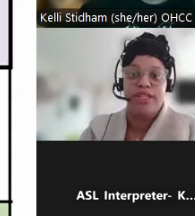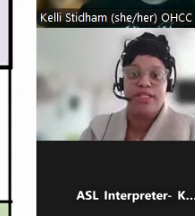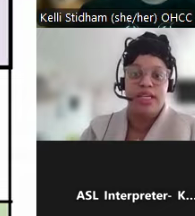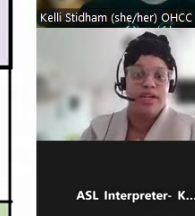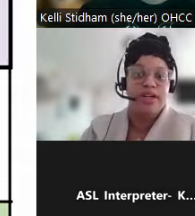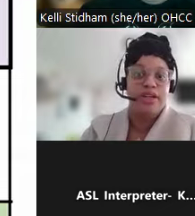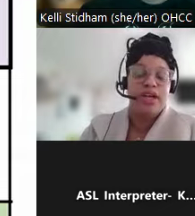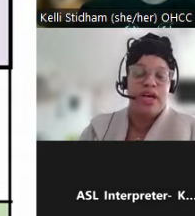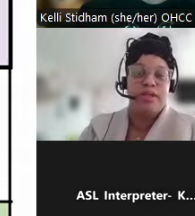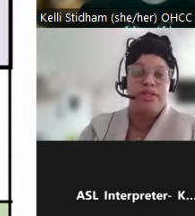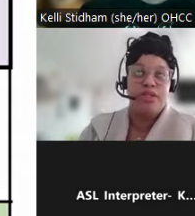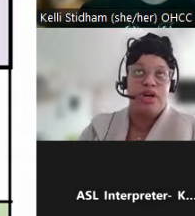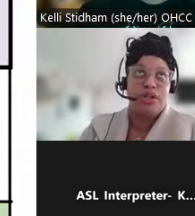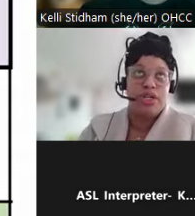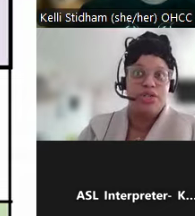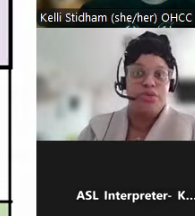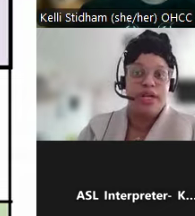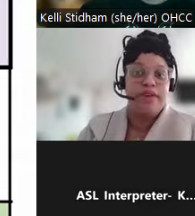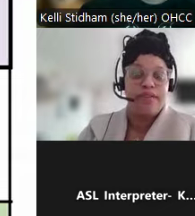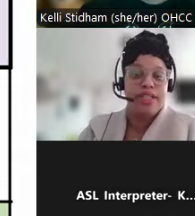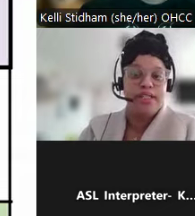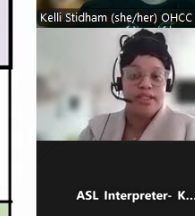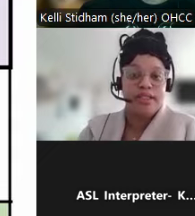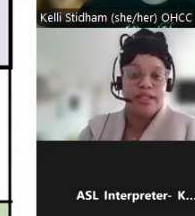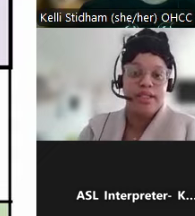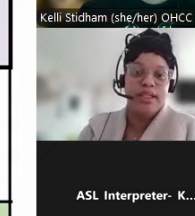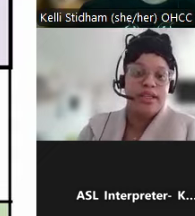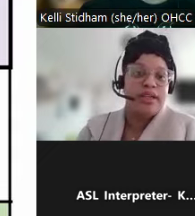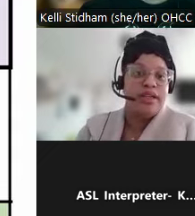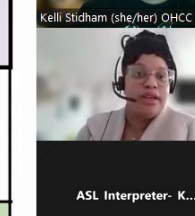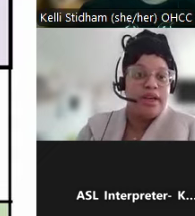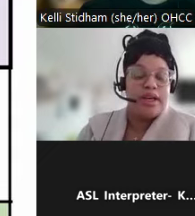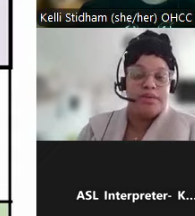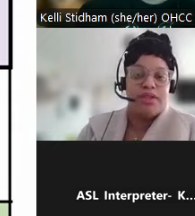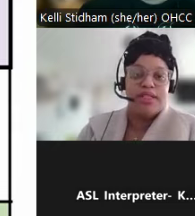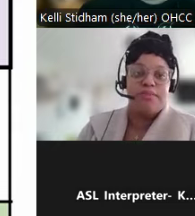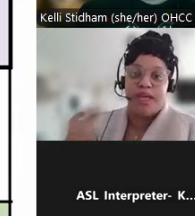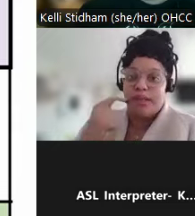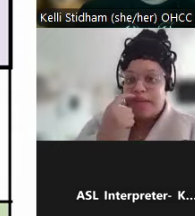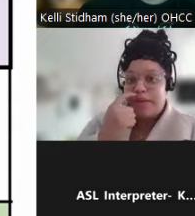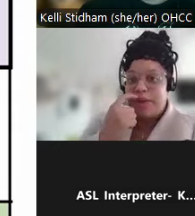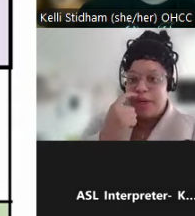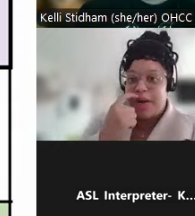this year I believe to a $125.